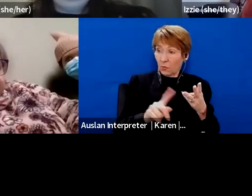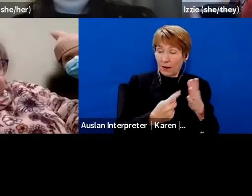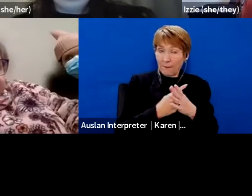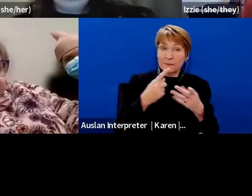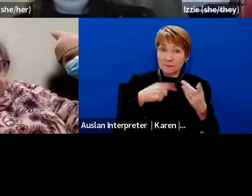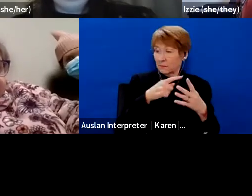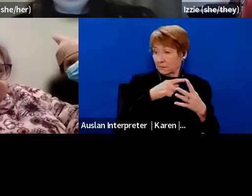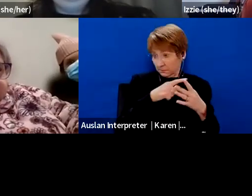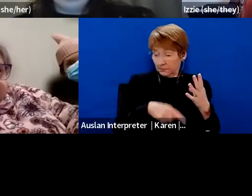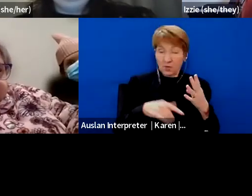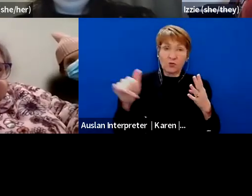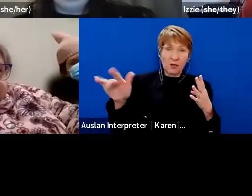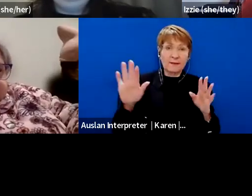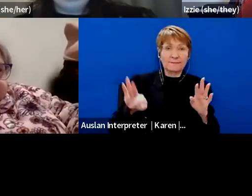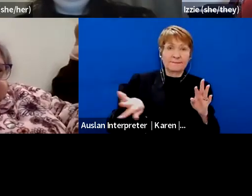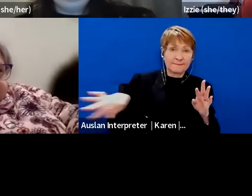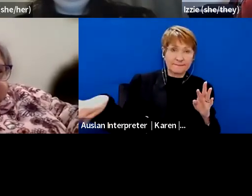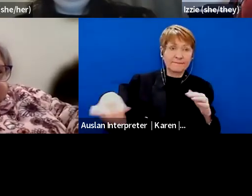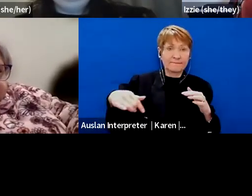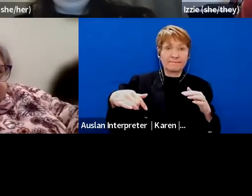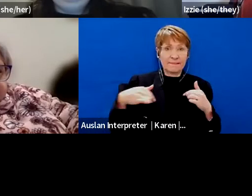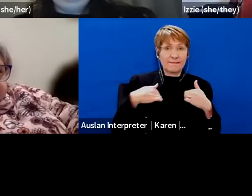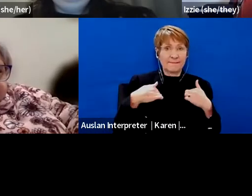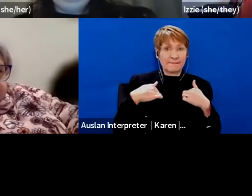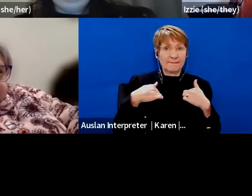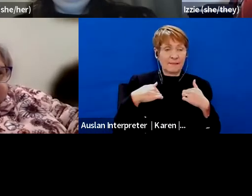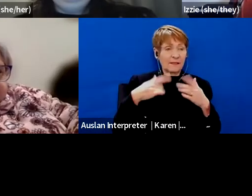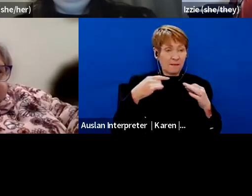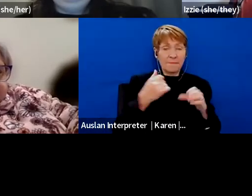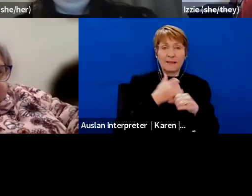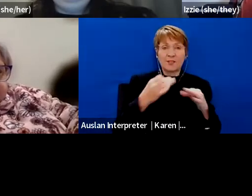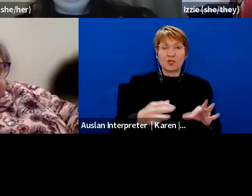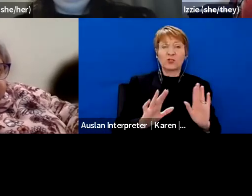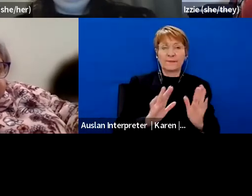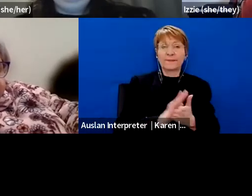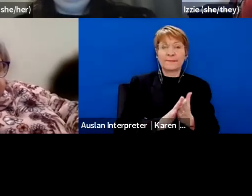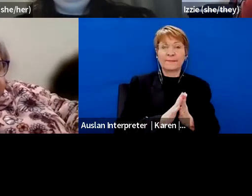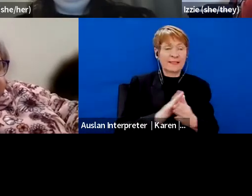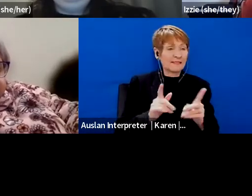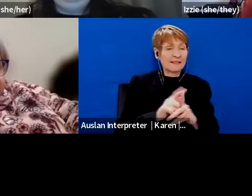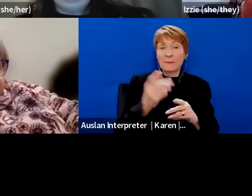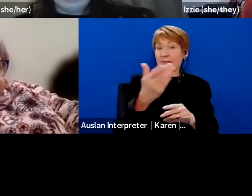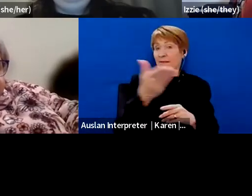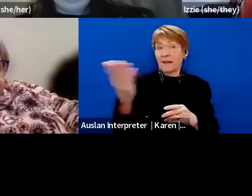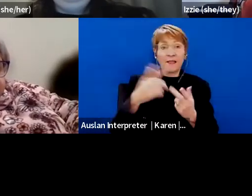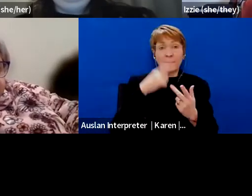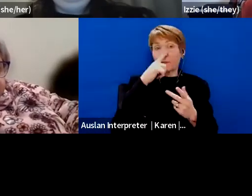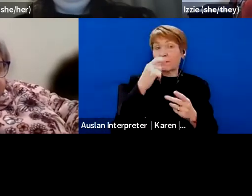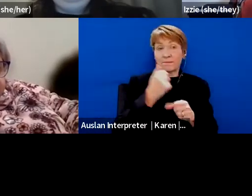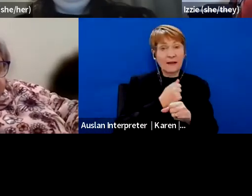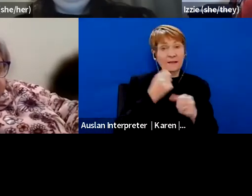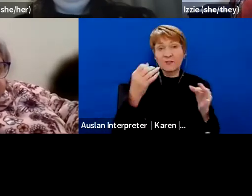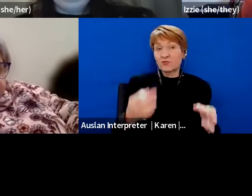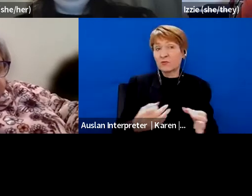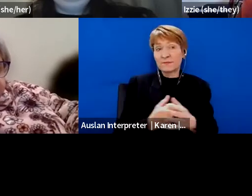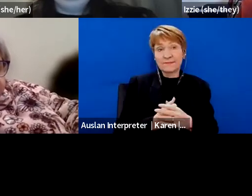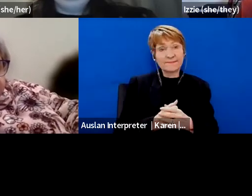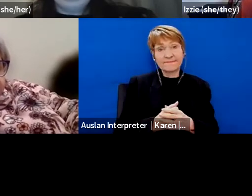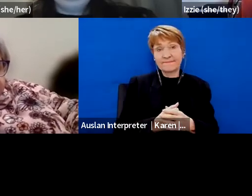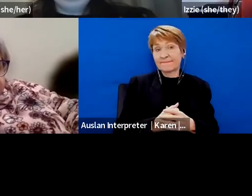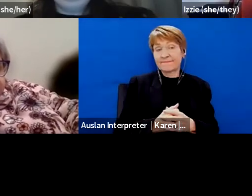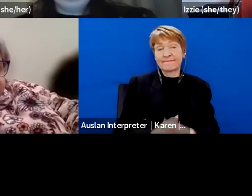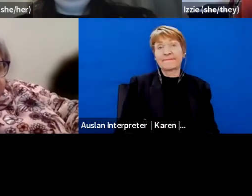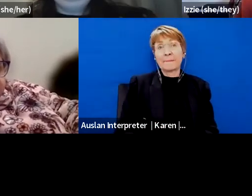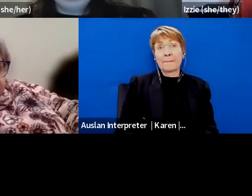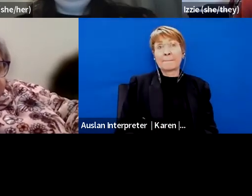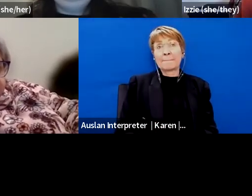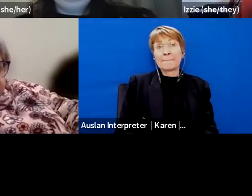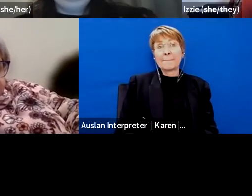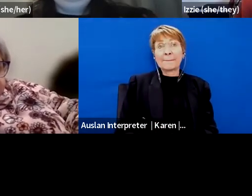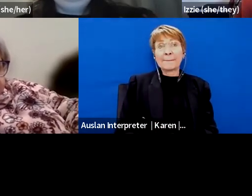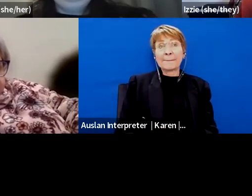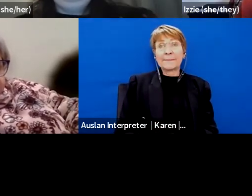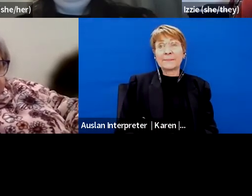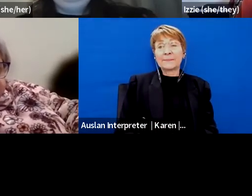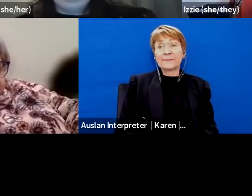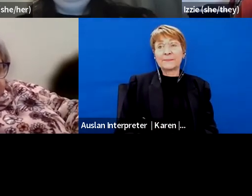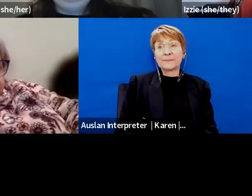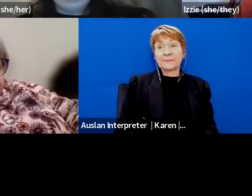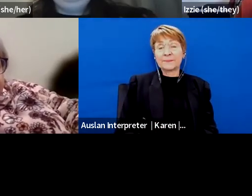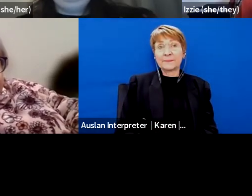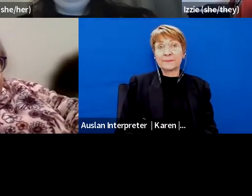And then, stepping away and saying, you now are, you are informed as well as I can and as well as you can be. Now you get to make those choices.